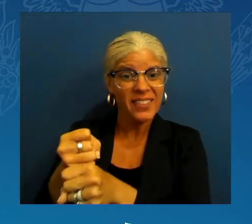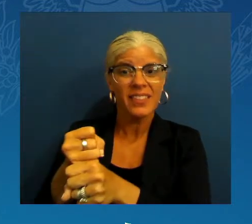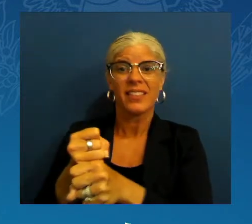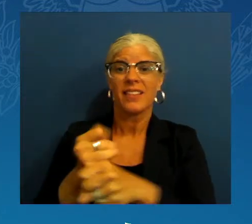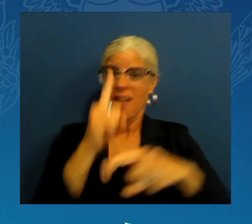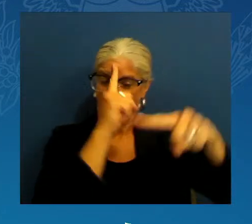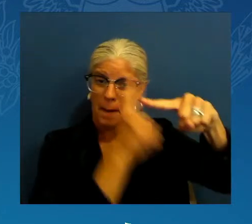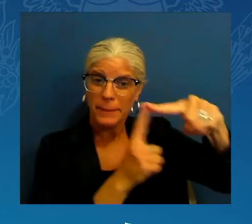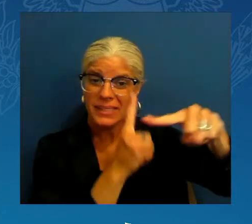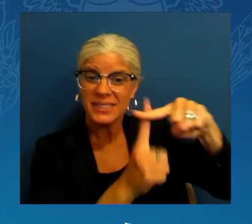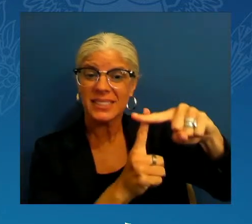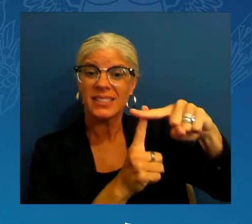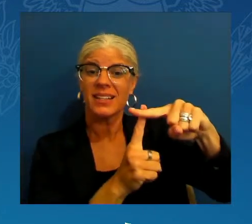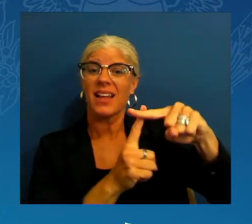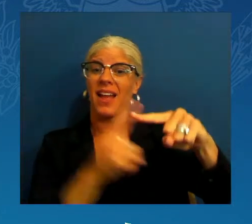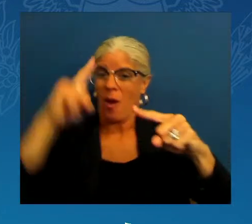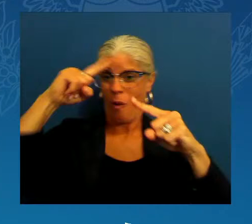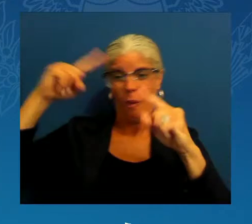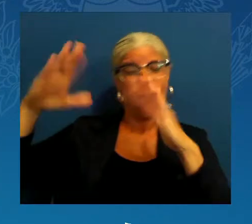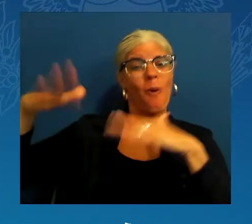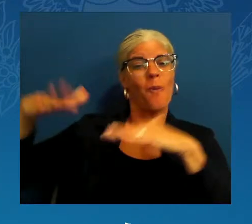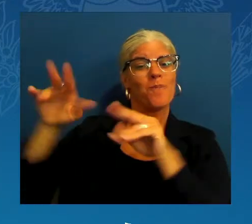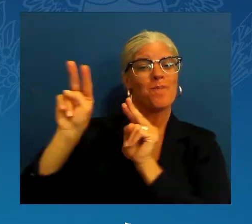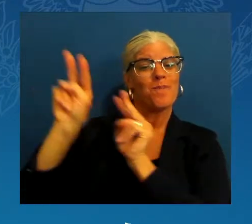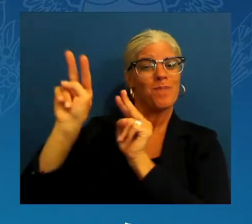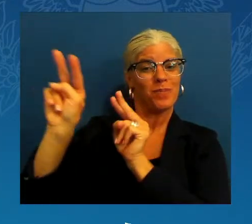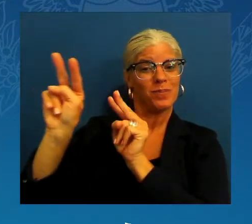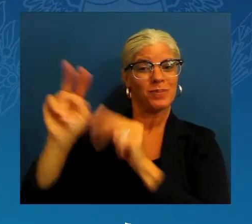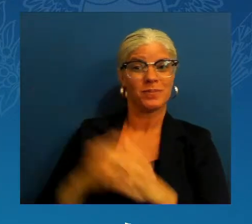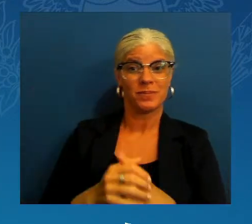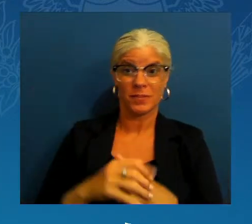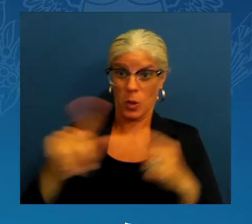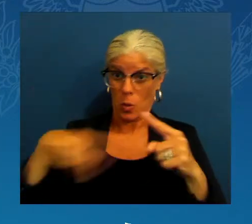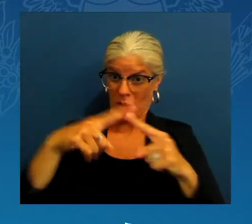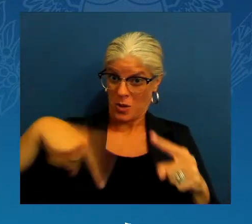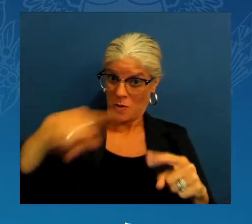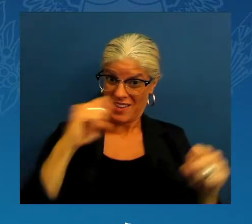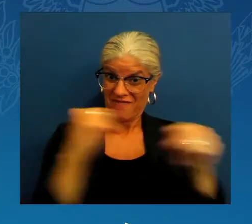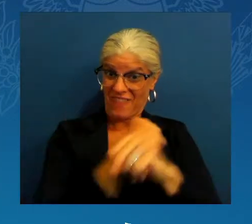And when we fight, we win. Audience: We win! The Vice President: God bless you. And God bless the United States of America.